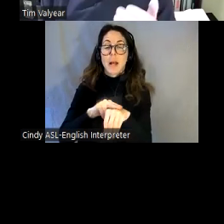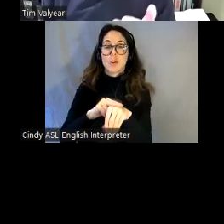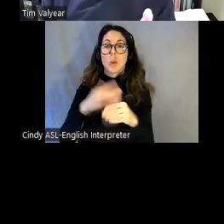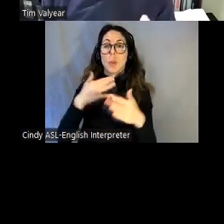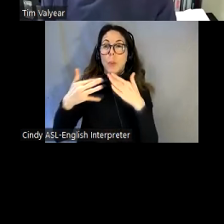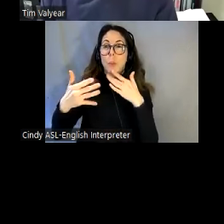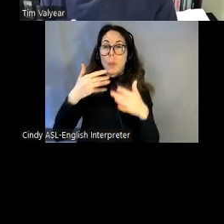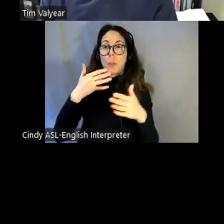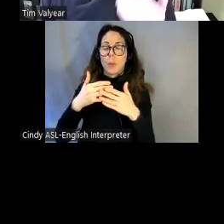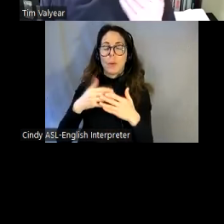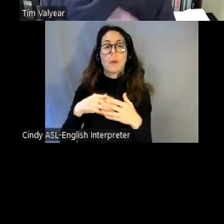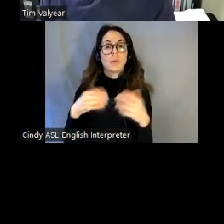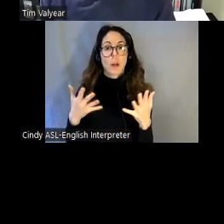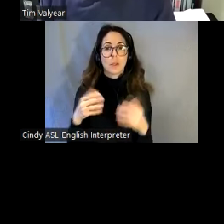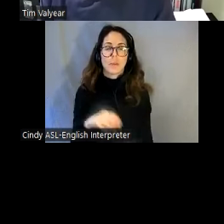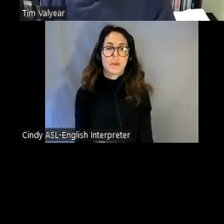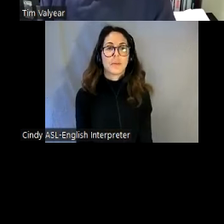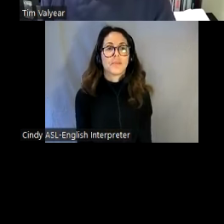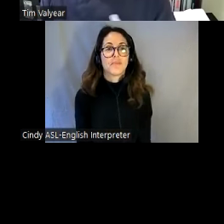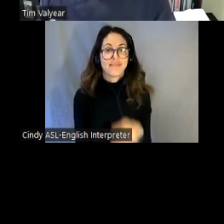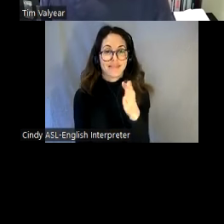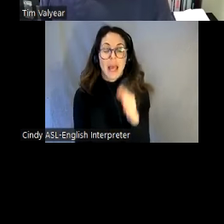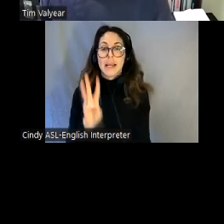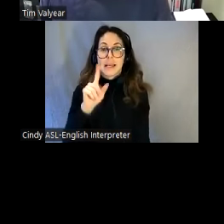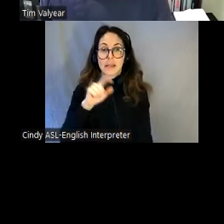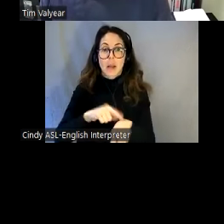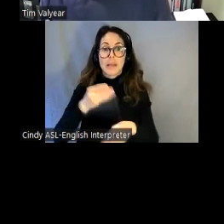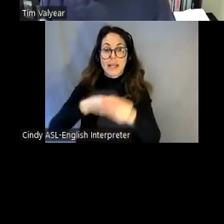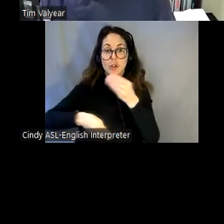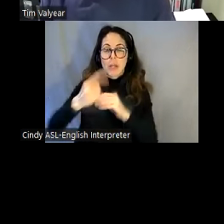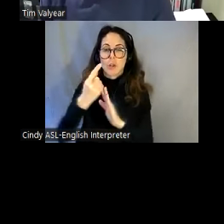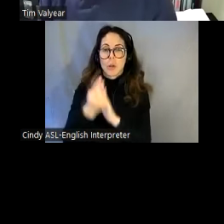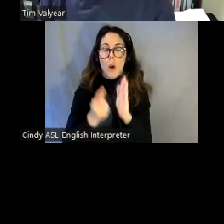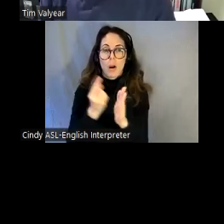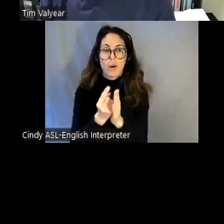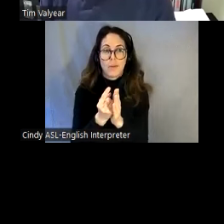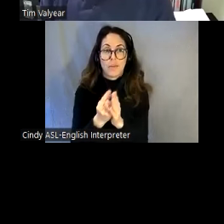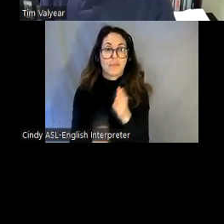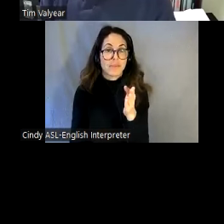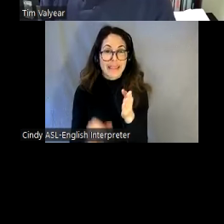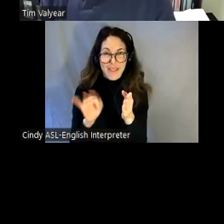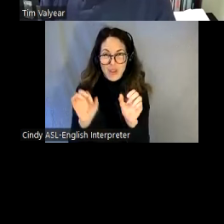airborne in the medical wor again. Natural ventilation according to the W .H.O. is air exchange six